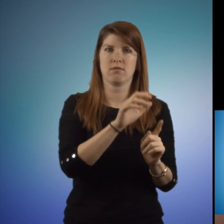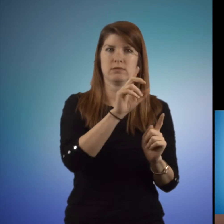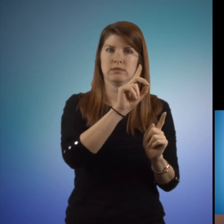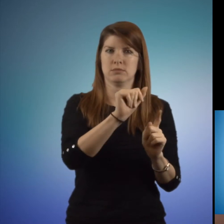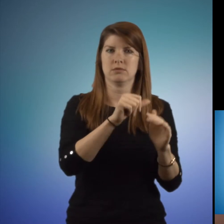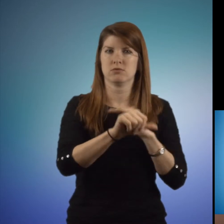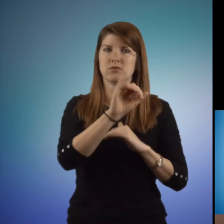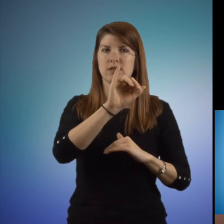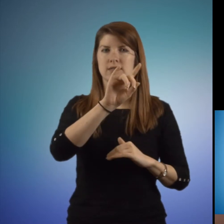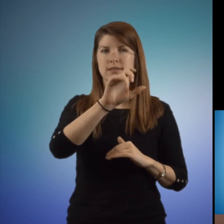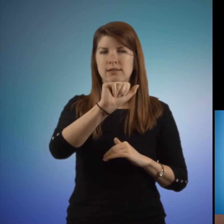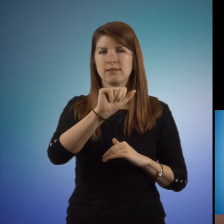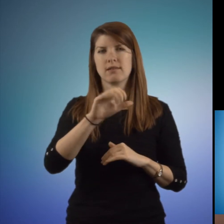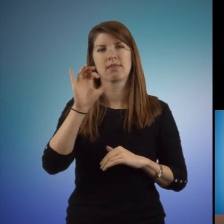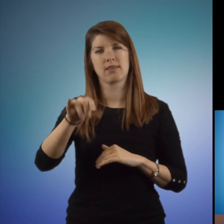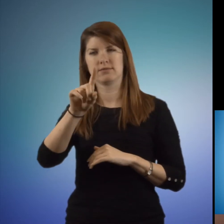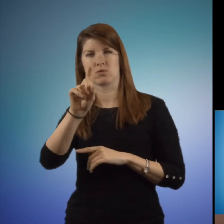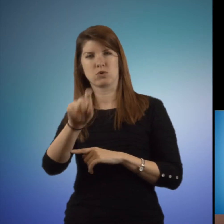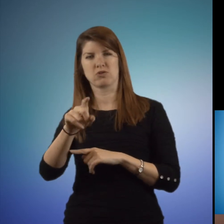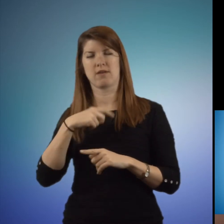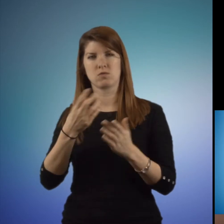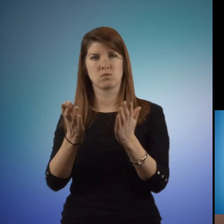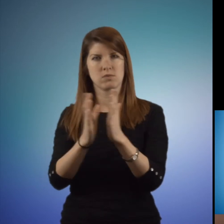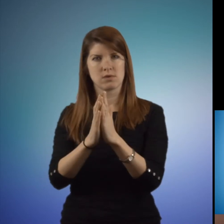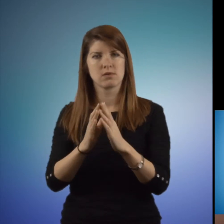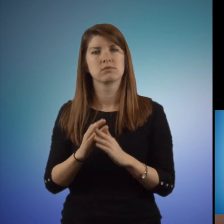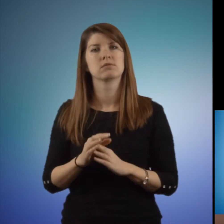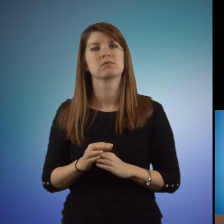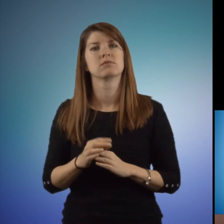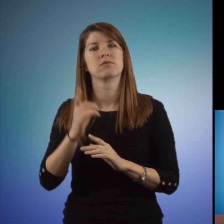And that's the question that we need to ask under the ADA provision.